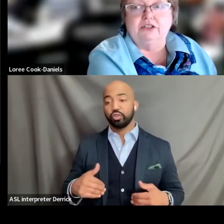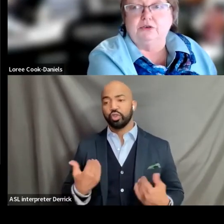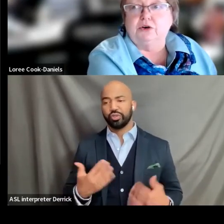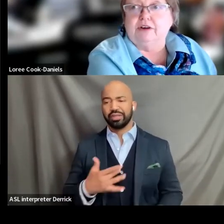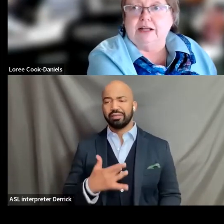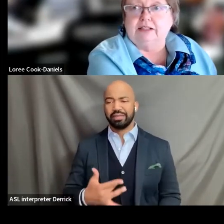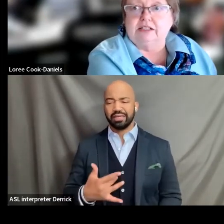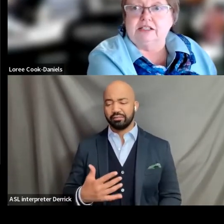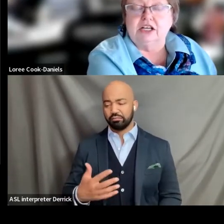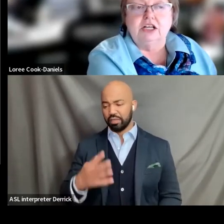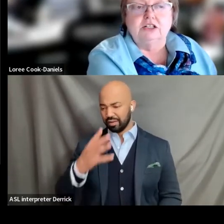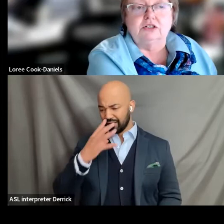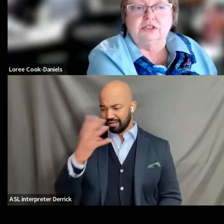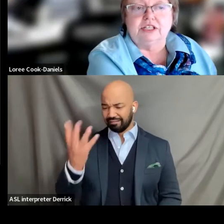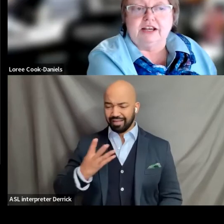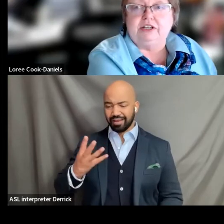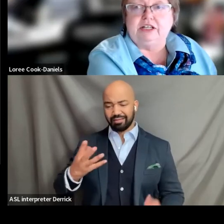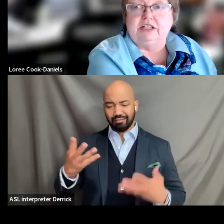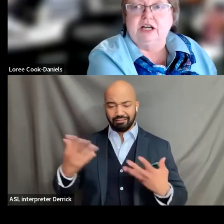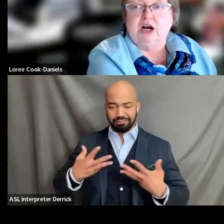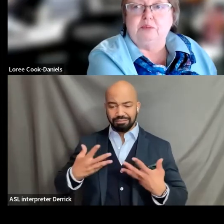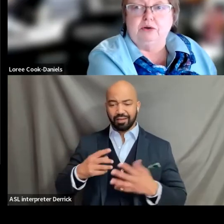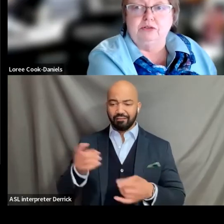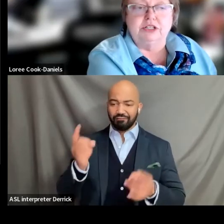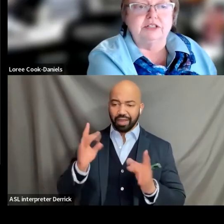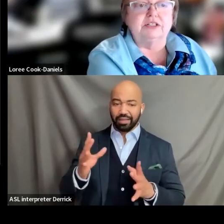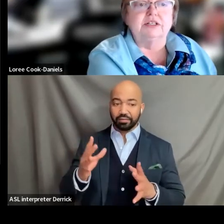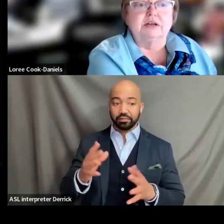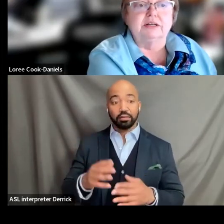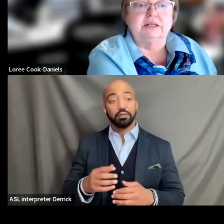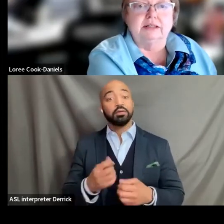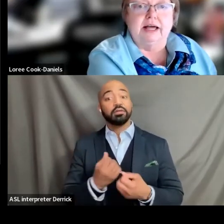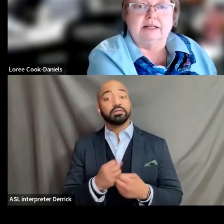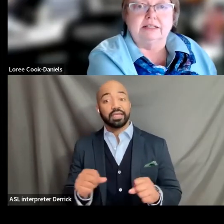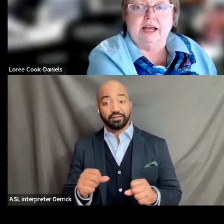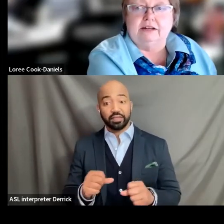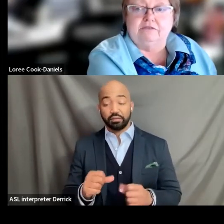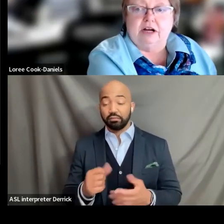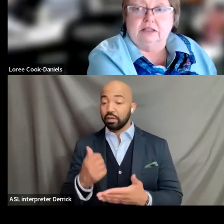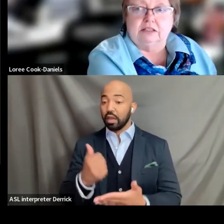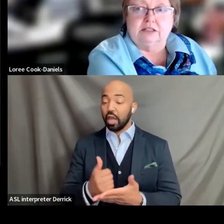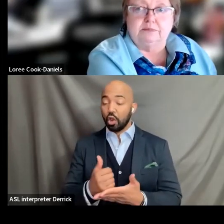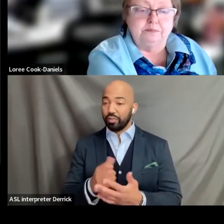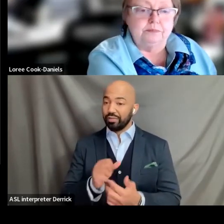and or violence. So safety opposes neglect and violence.